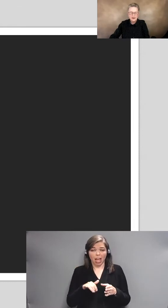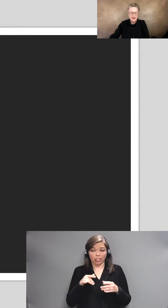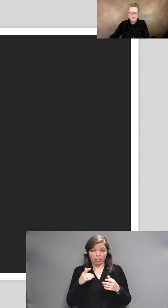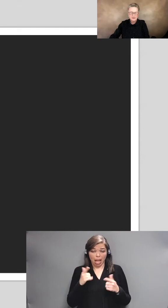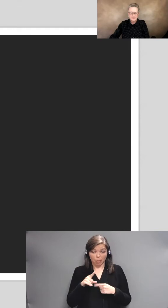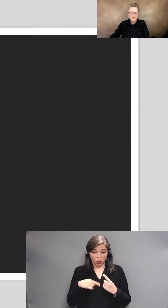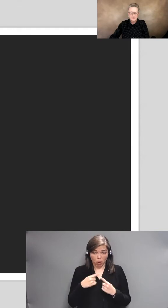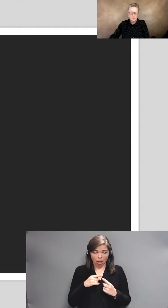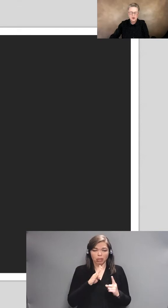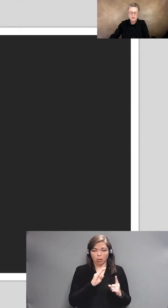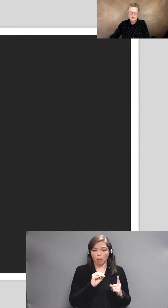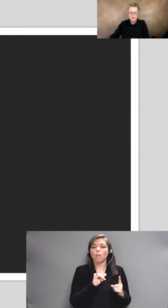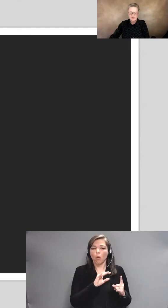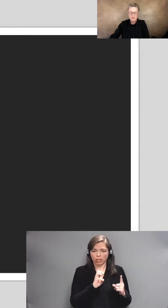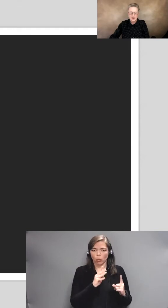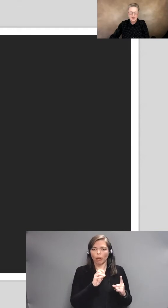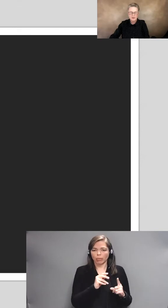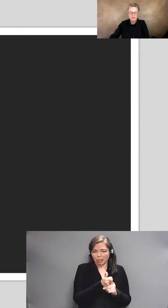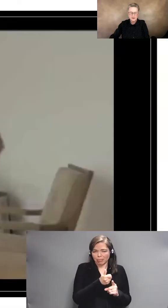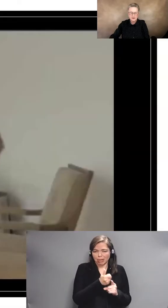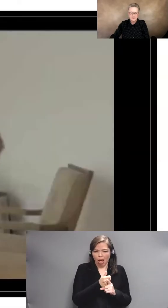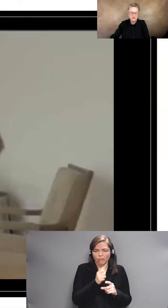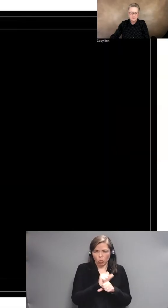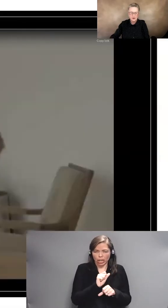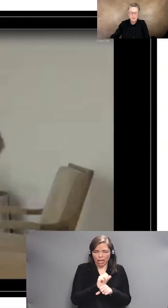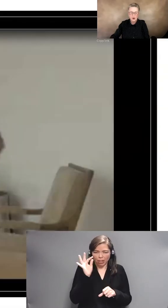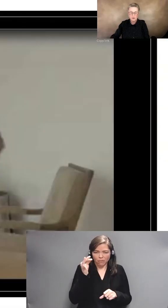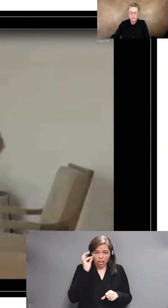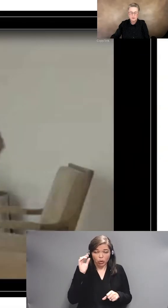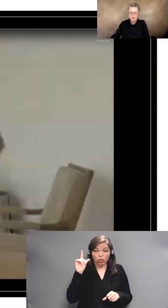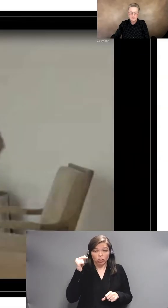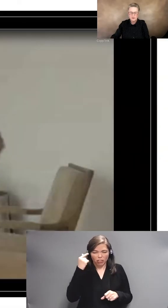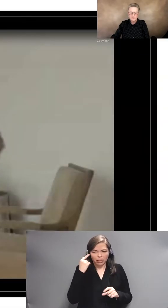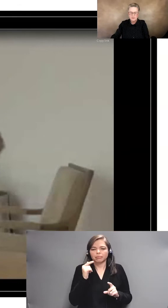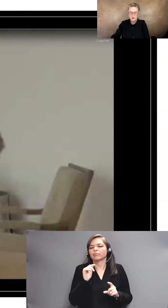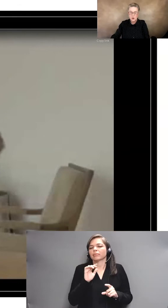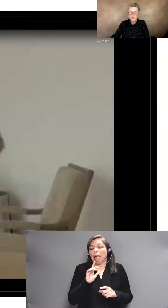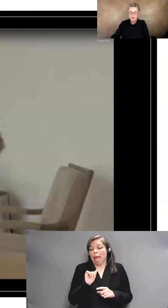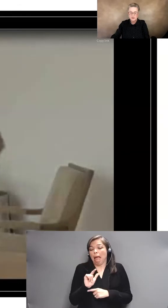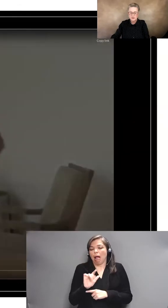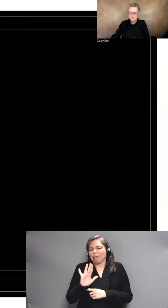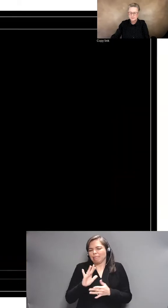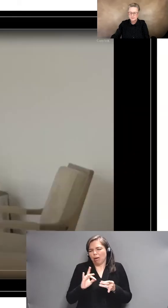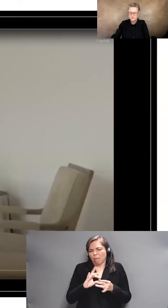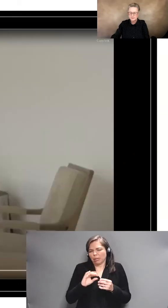and this is what Al said about The Golden Years,